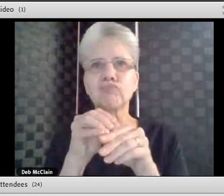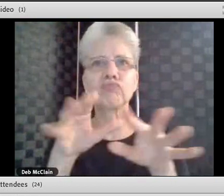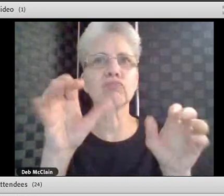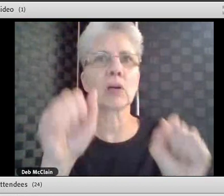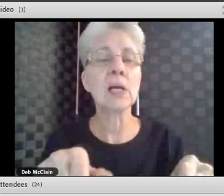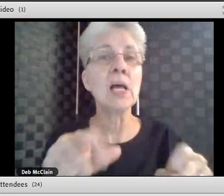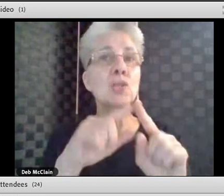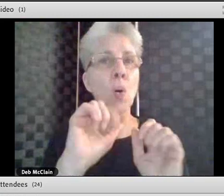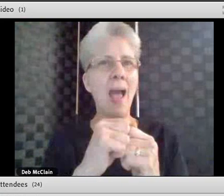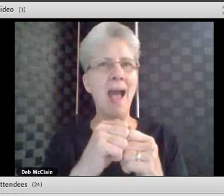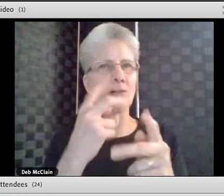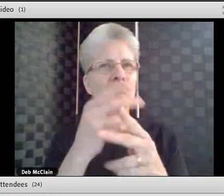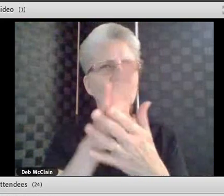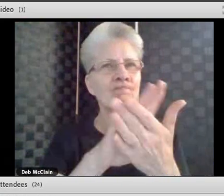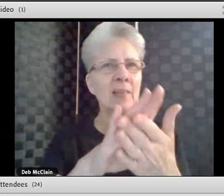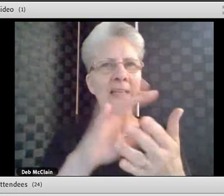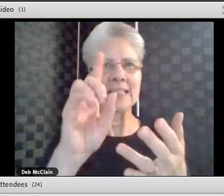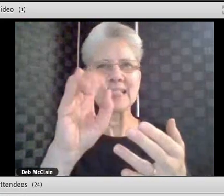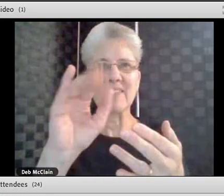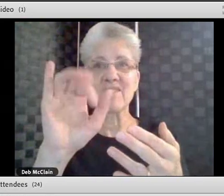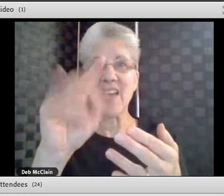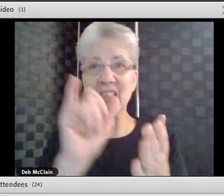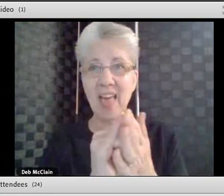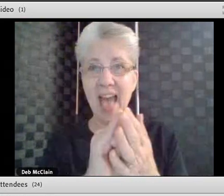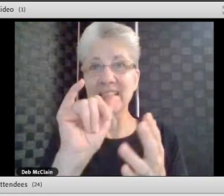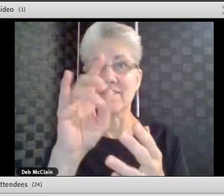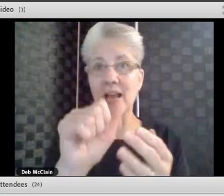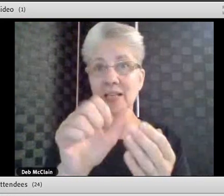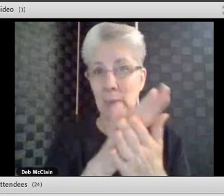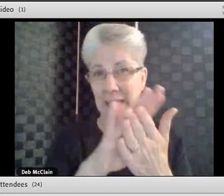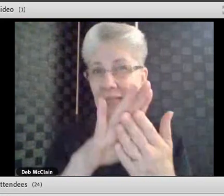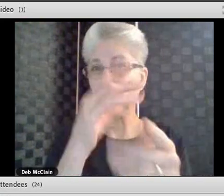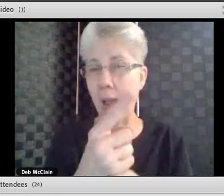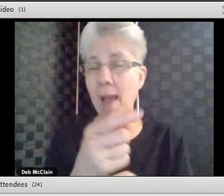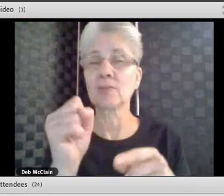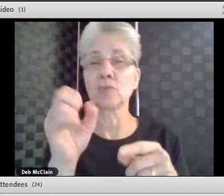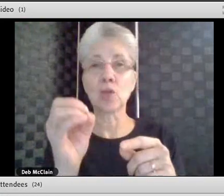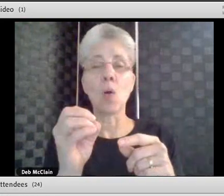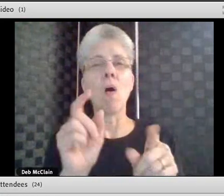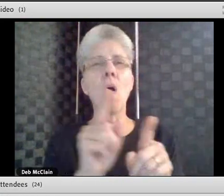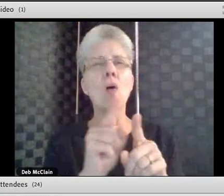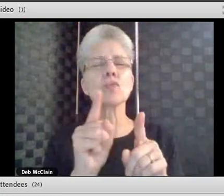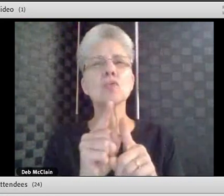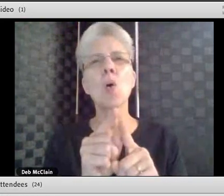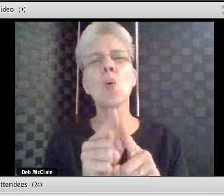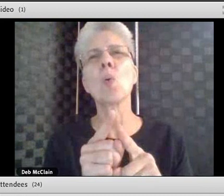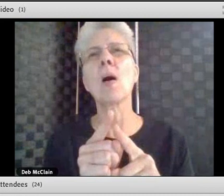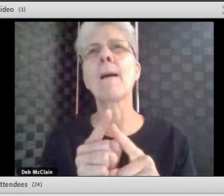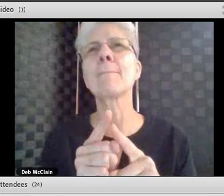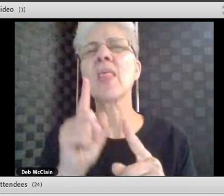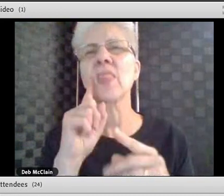and so many people get sick, so how are you going to sanitize and disinfect this device? With cleaning, right?